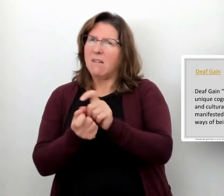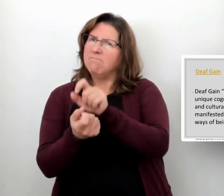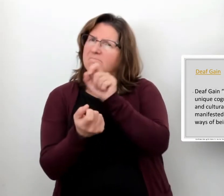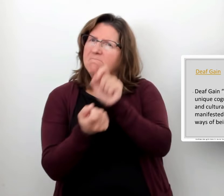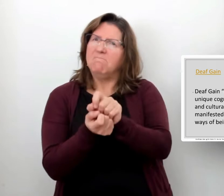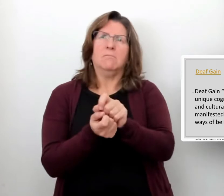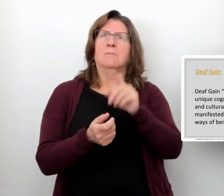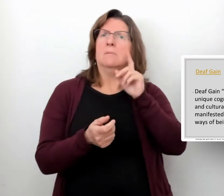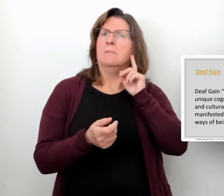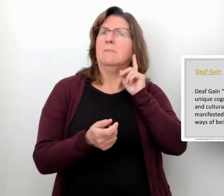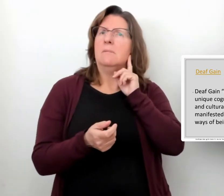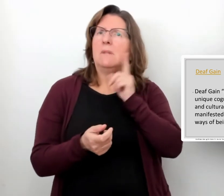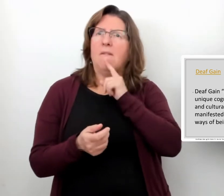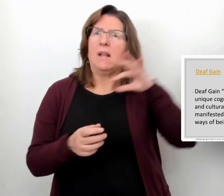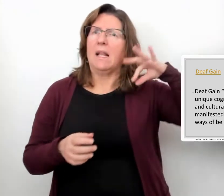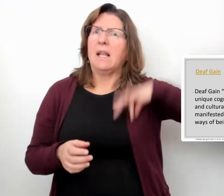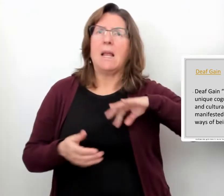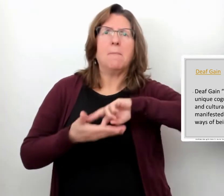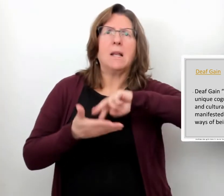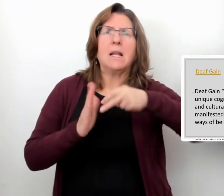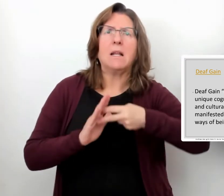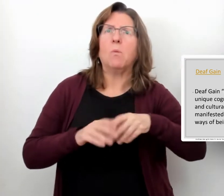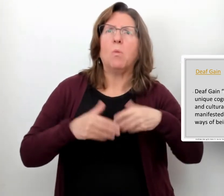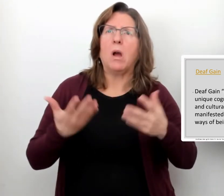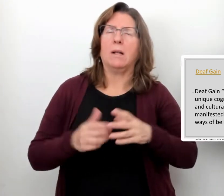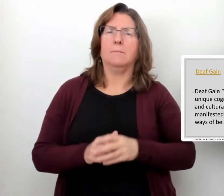A more specific definition: